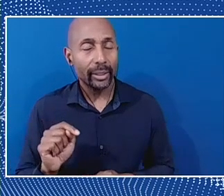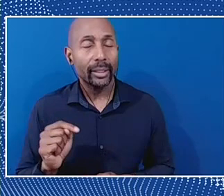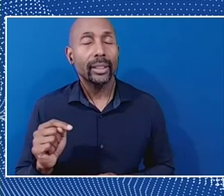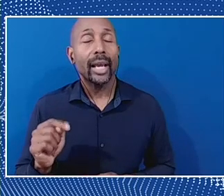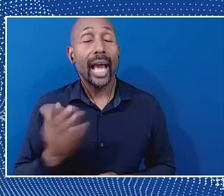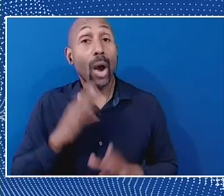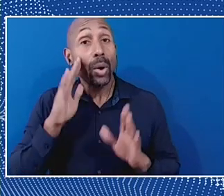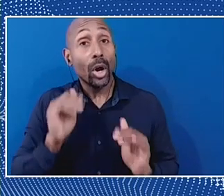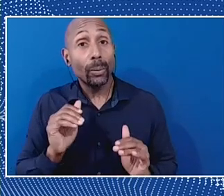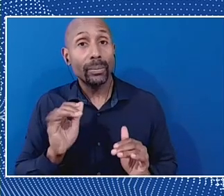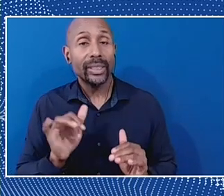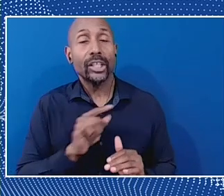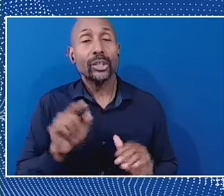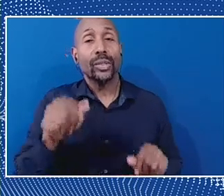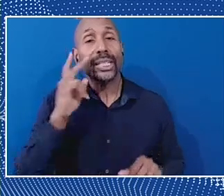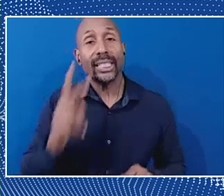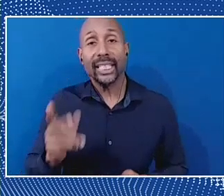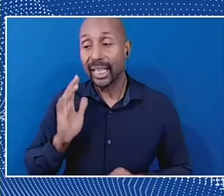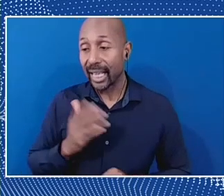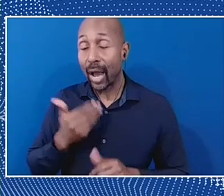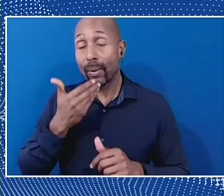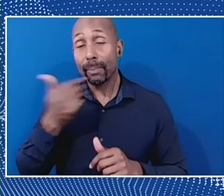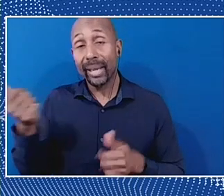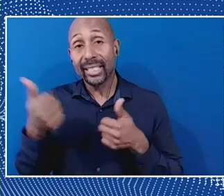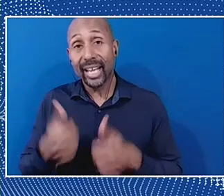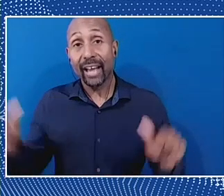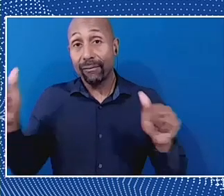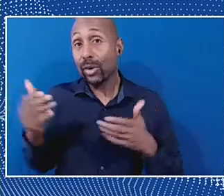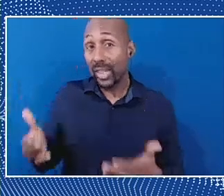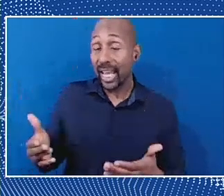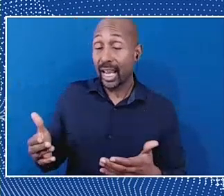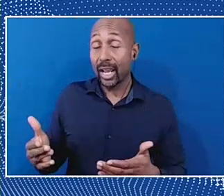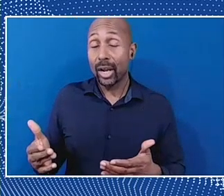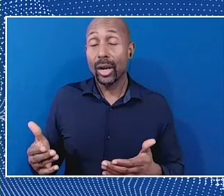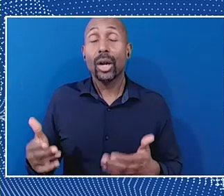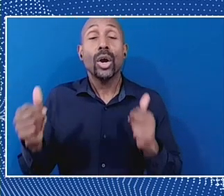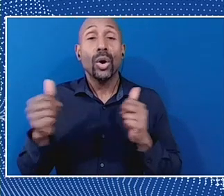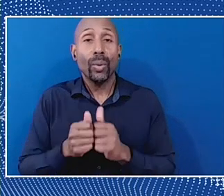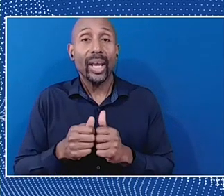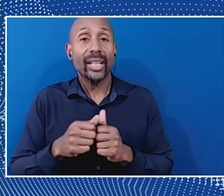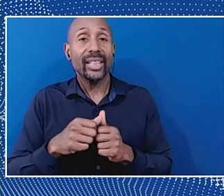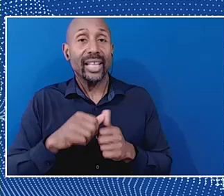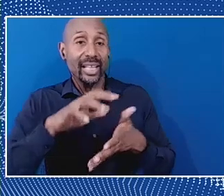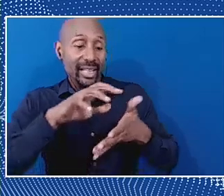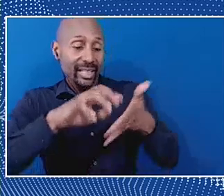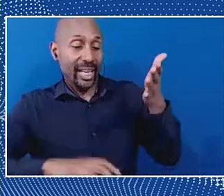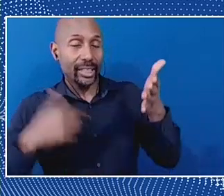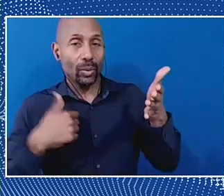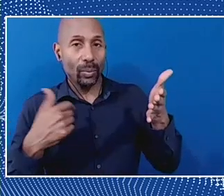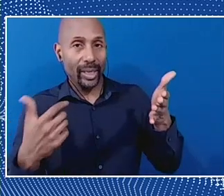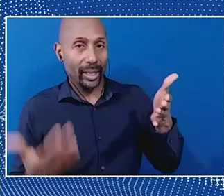best effort has been put forth with the proposed regulatory text. And these discussions are super helpful.